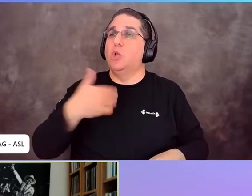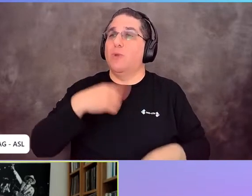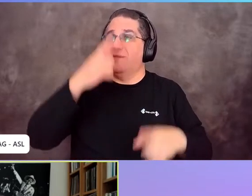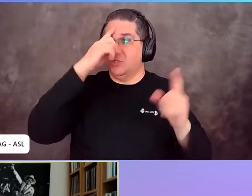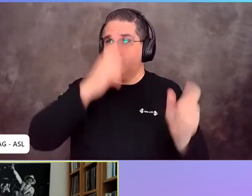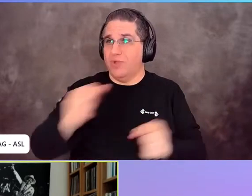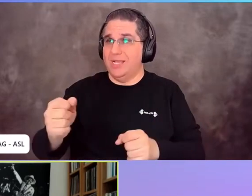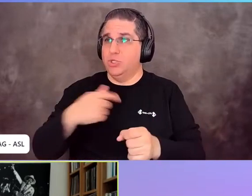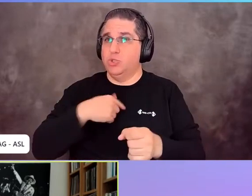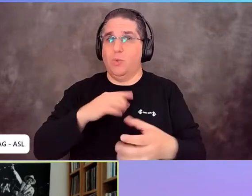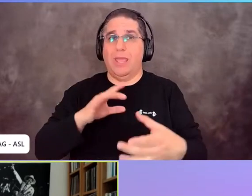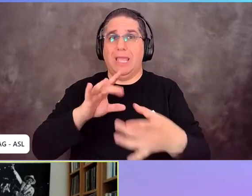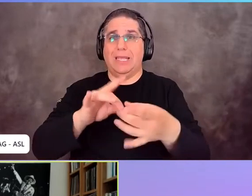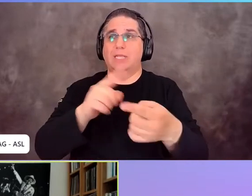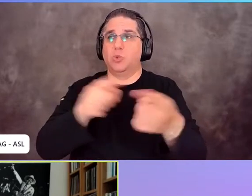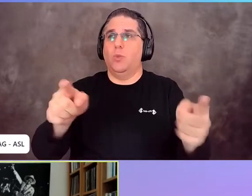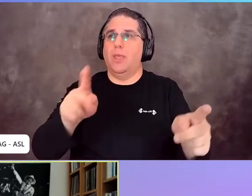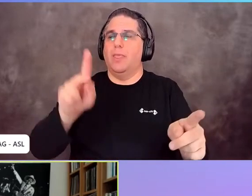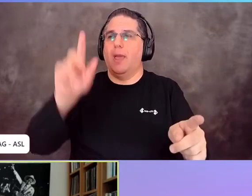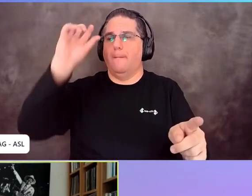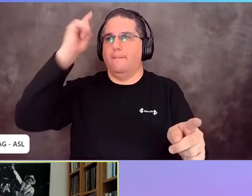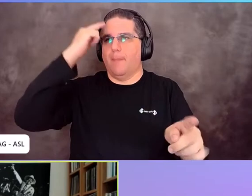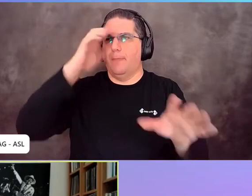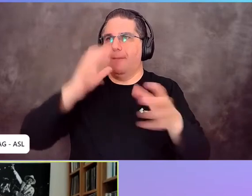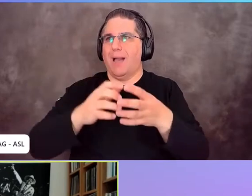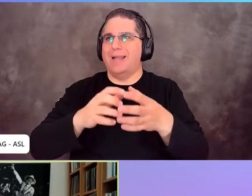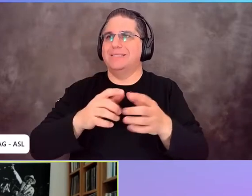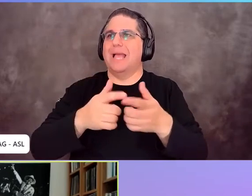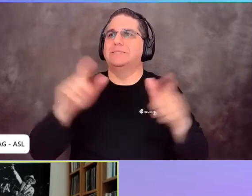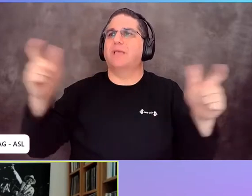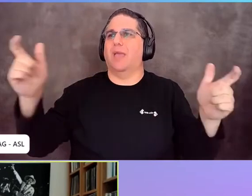[RON] Let's answer two more